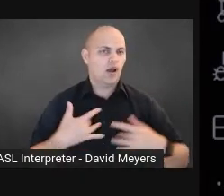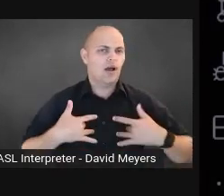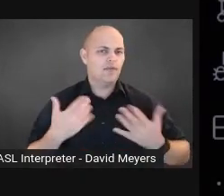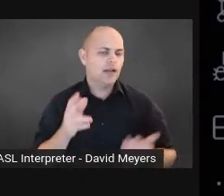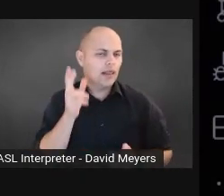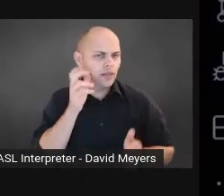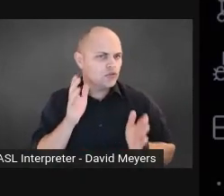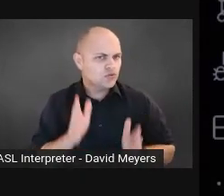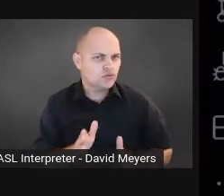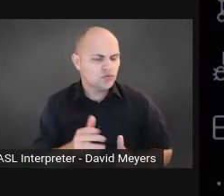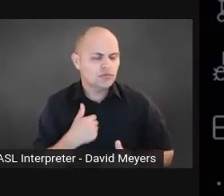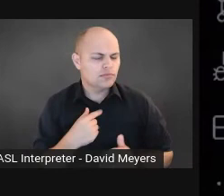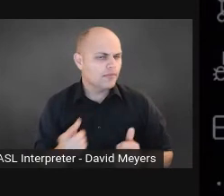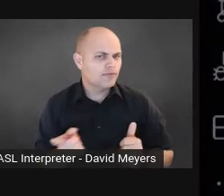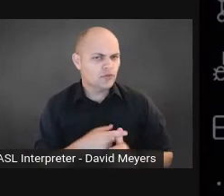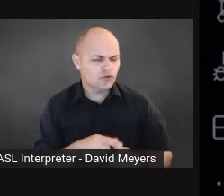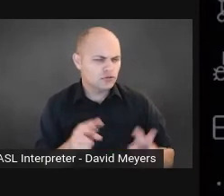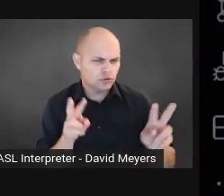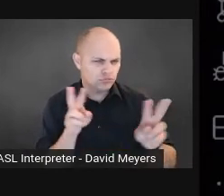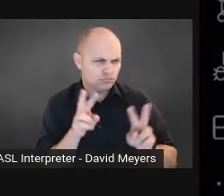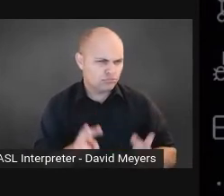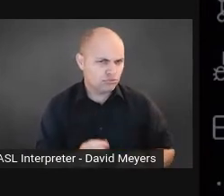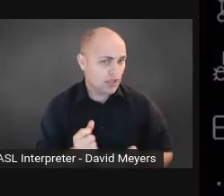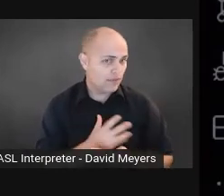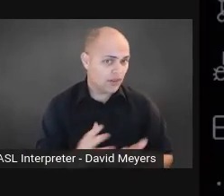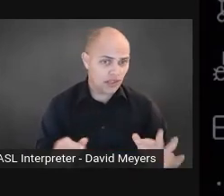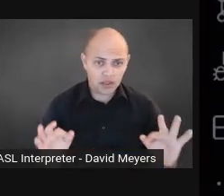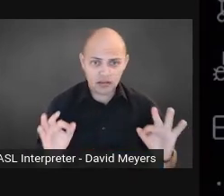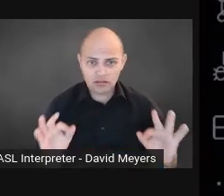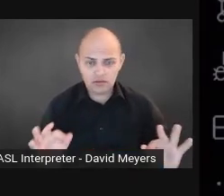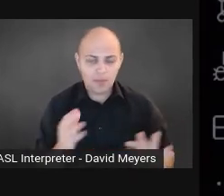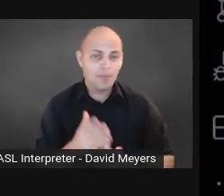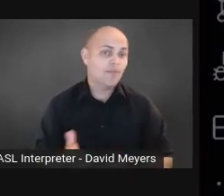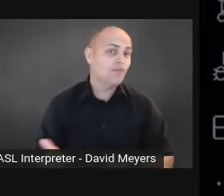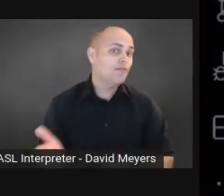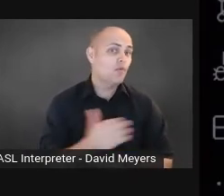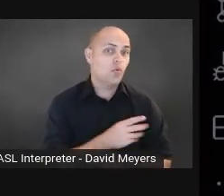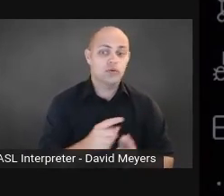just to make sure that everything exists before we start trying to interact with it.